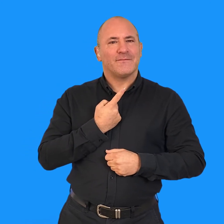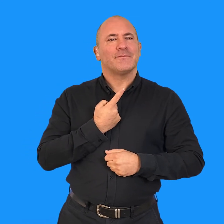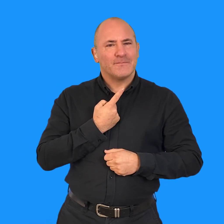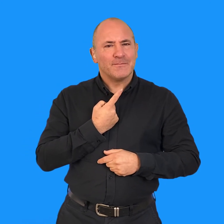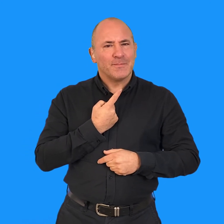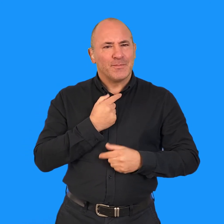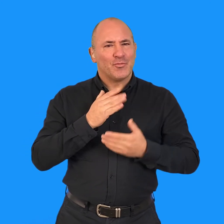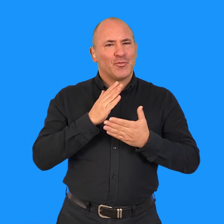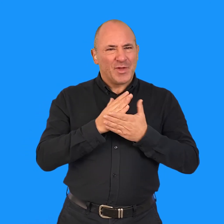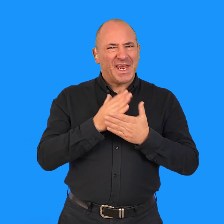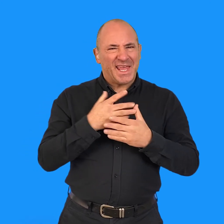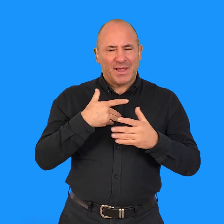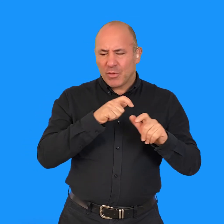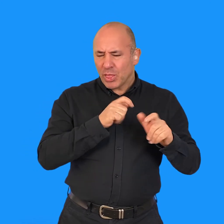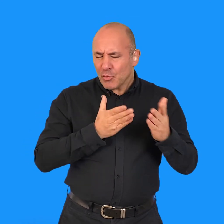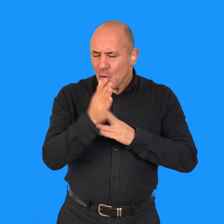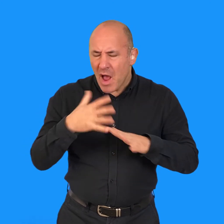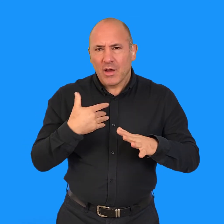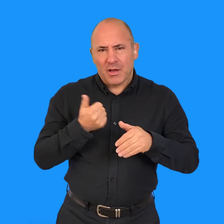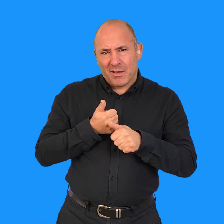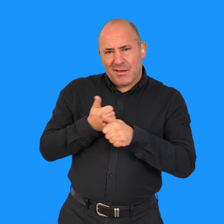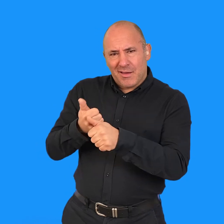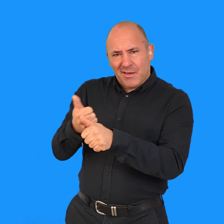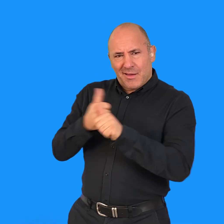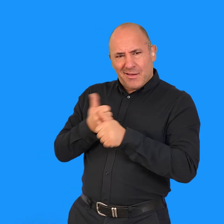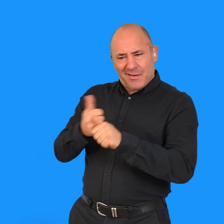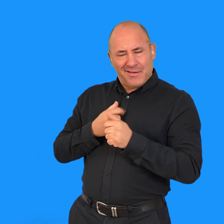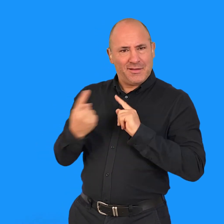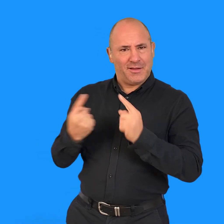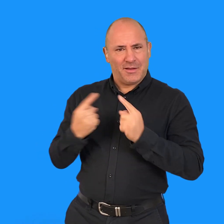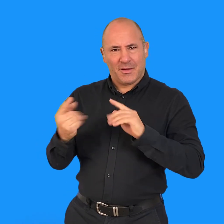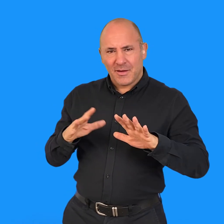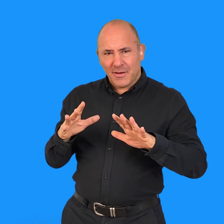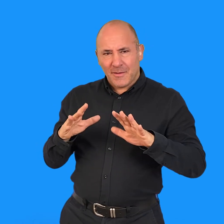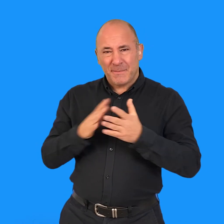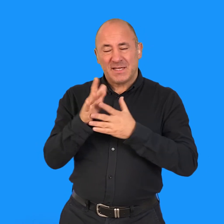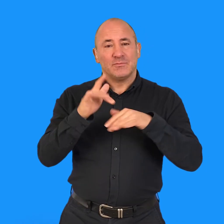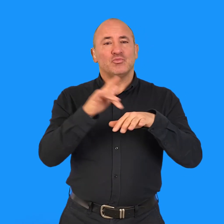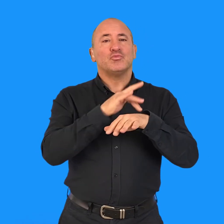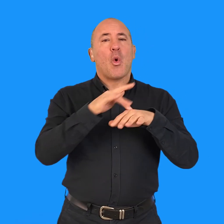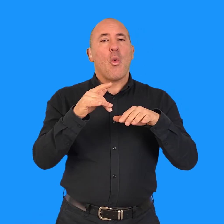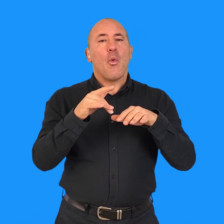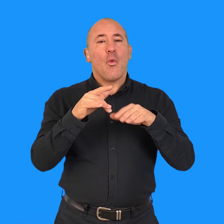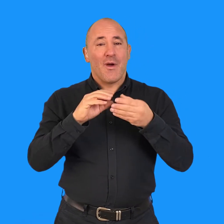I think we were constantly holding that for each other, which really made the show